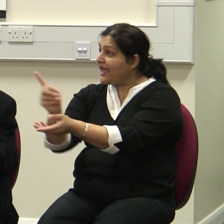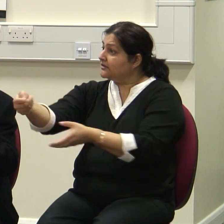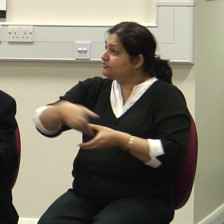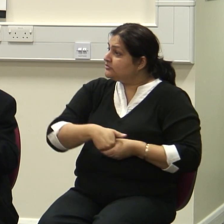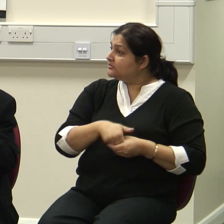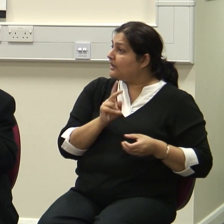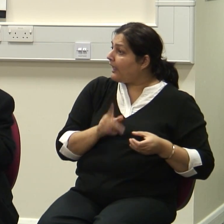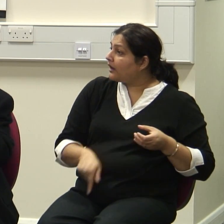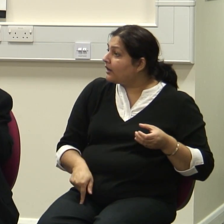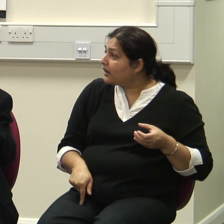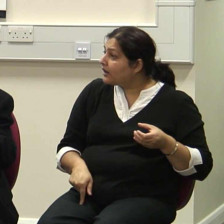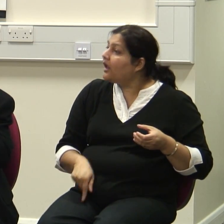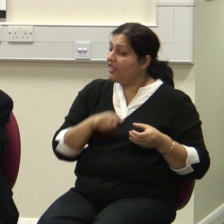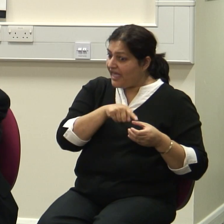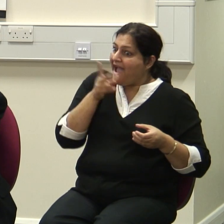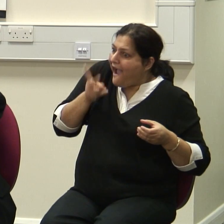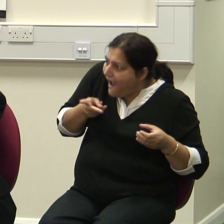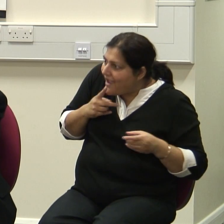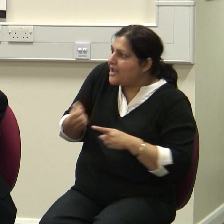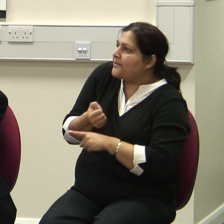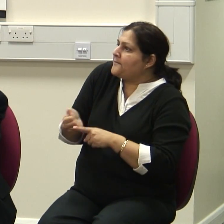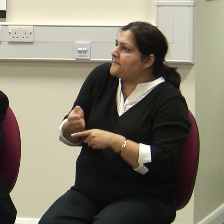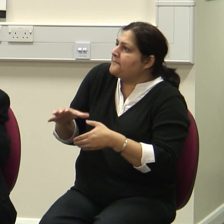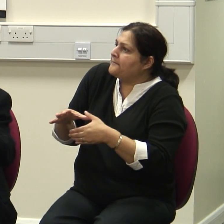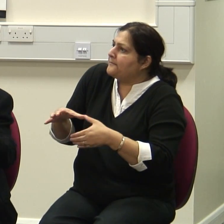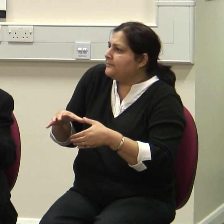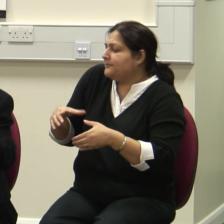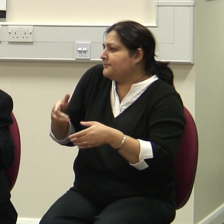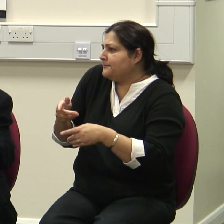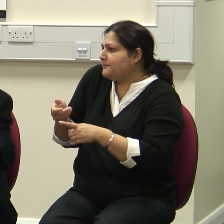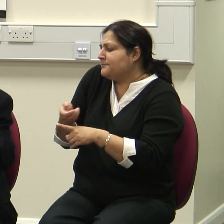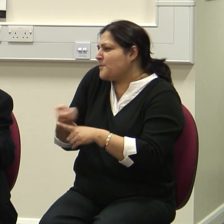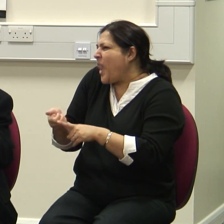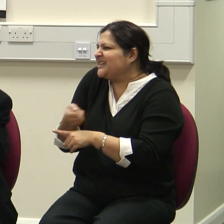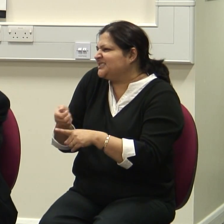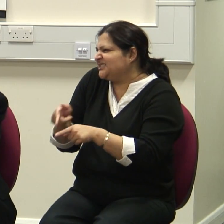again. This was – I wrote a paper about this too. A very long paper, which is being